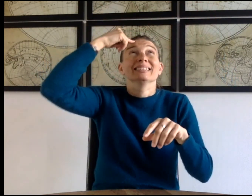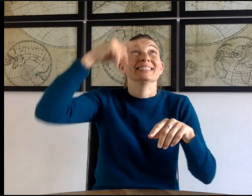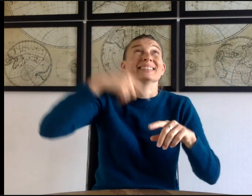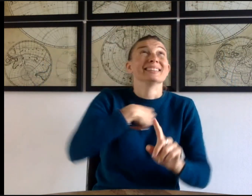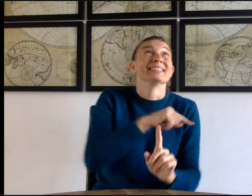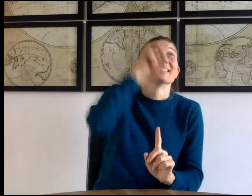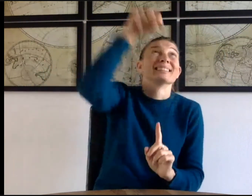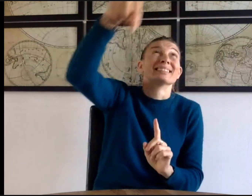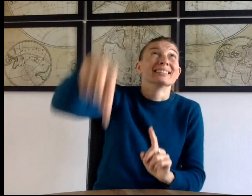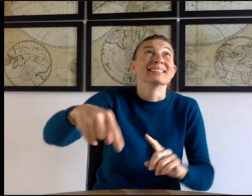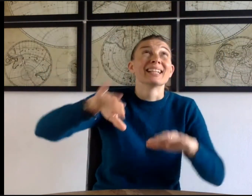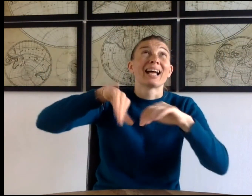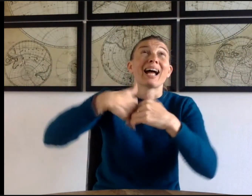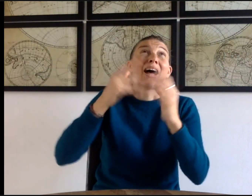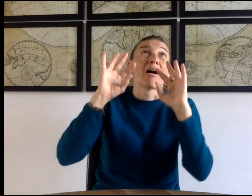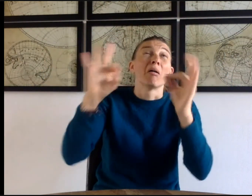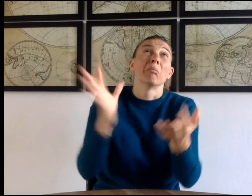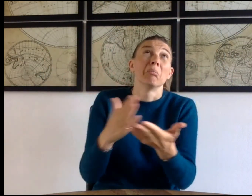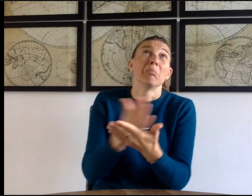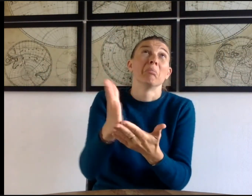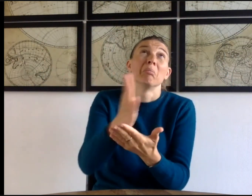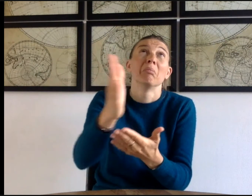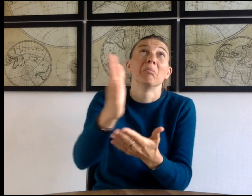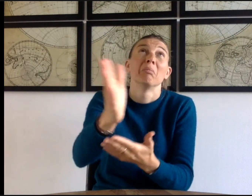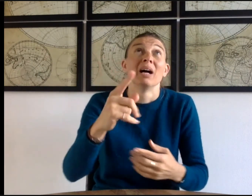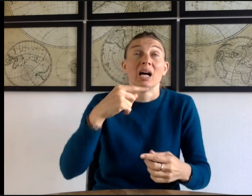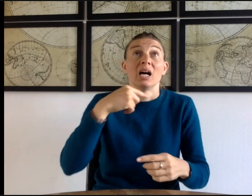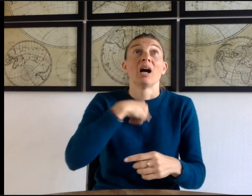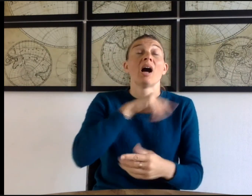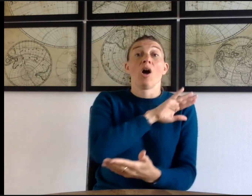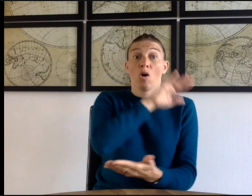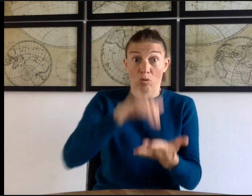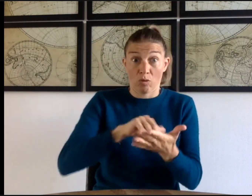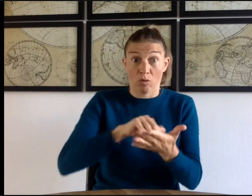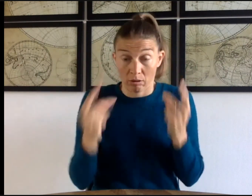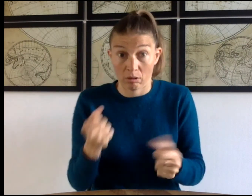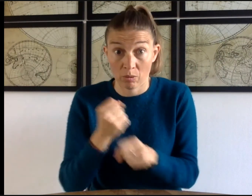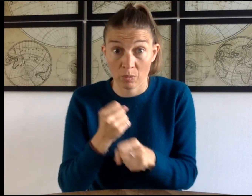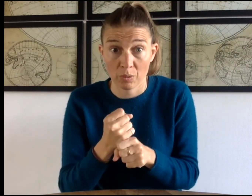what you need maybe in your accommodation. And this is called the advance planning visit.